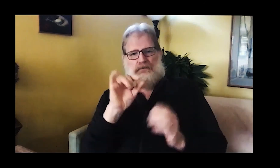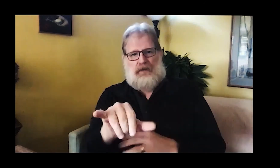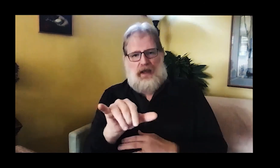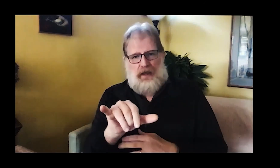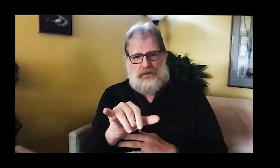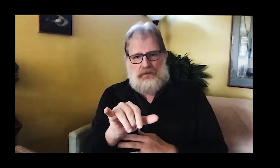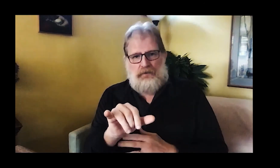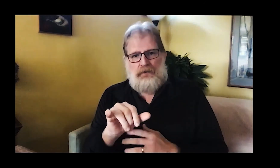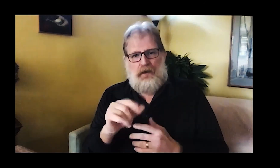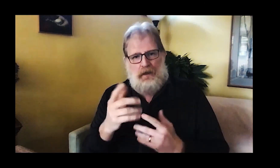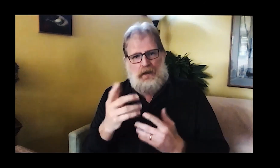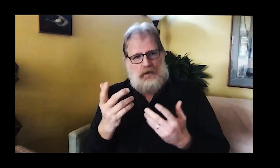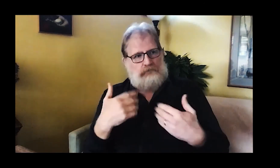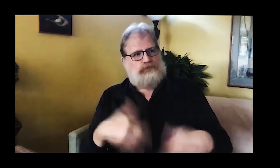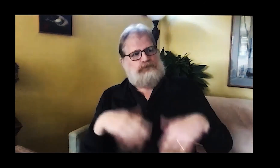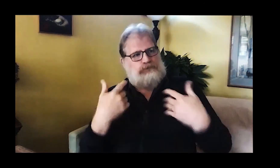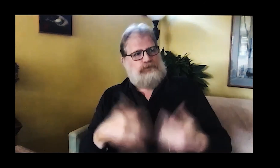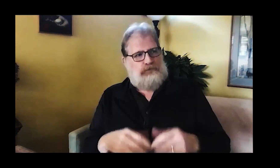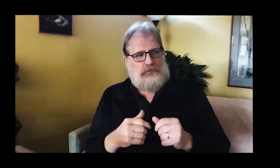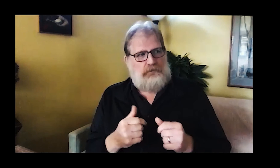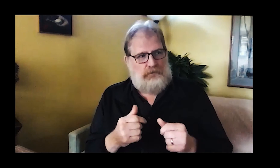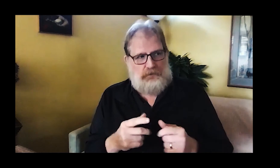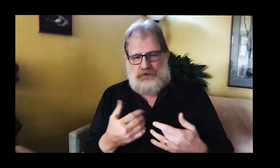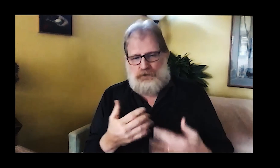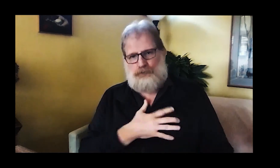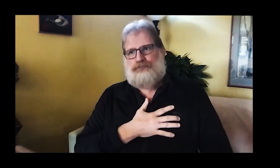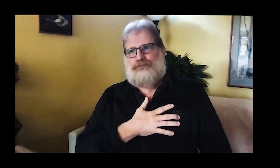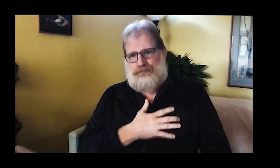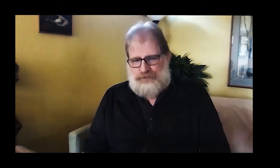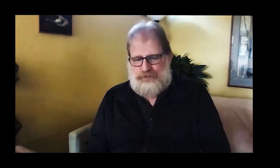in Seattle to recognize that. I mean that meant a lot, really, I was very touched.